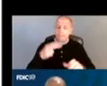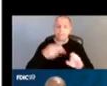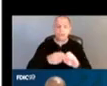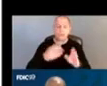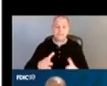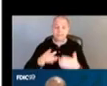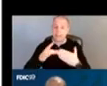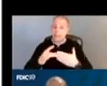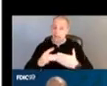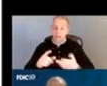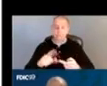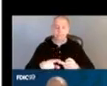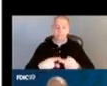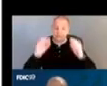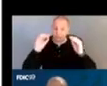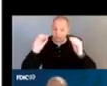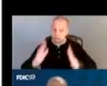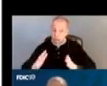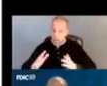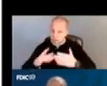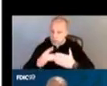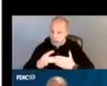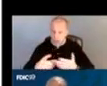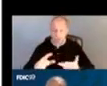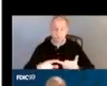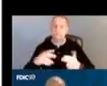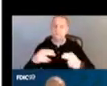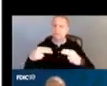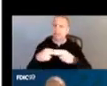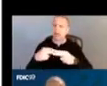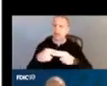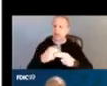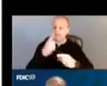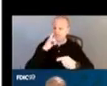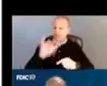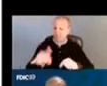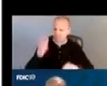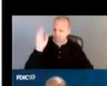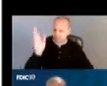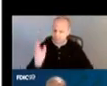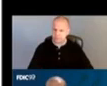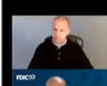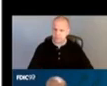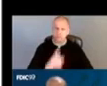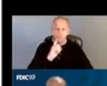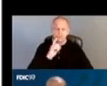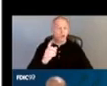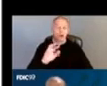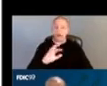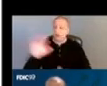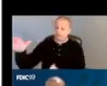guide, and supporting slides. Again, all out of the box and ready to go. On this slide